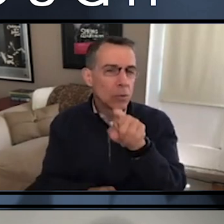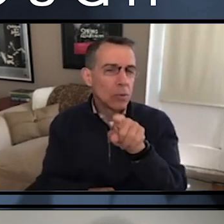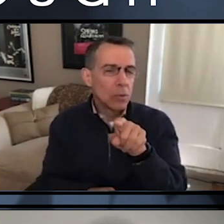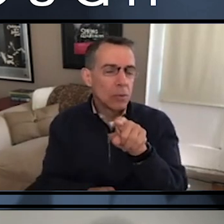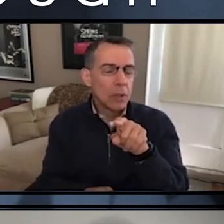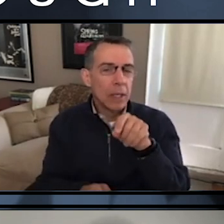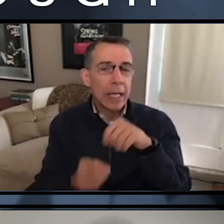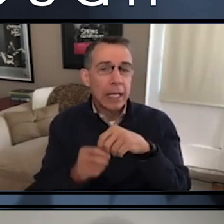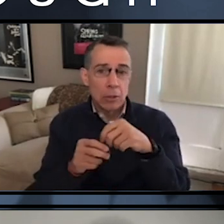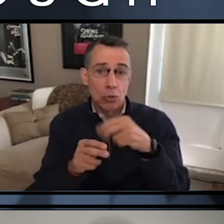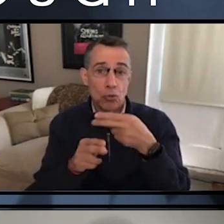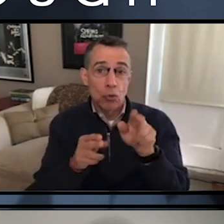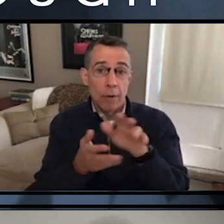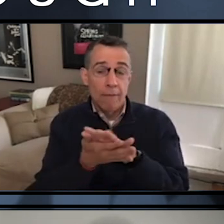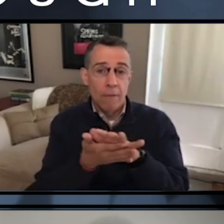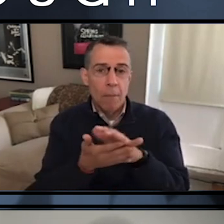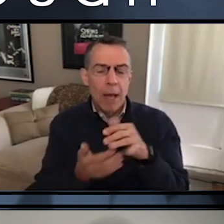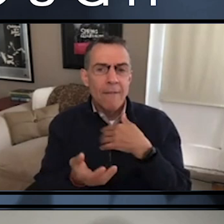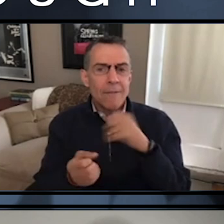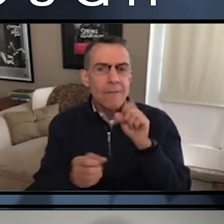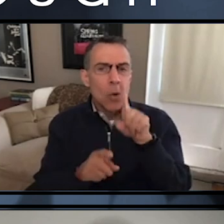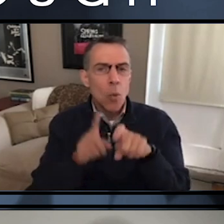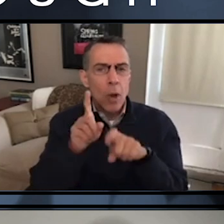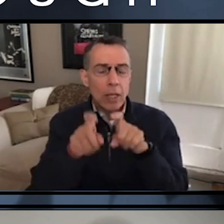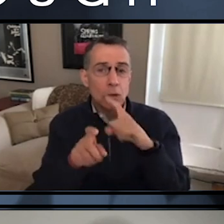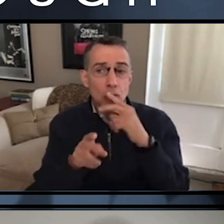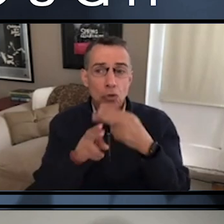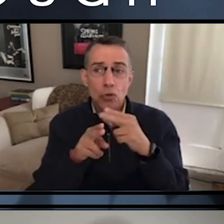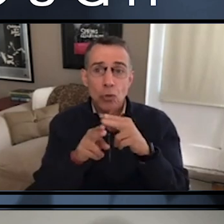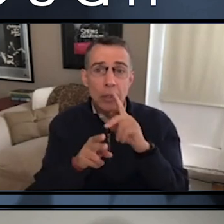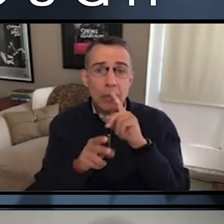this short there's a lot of questions. It's a short, it's a moment you're